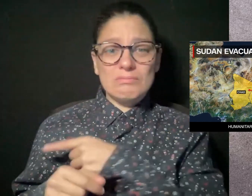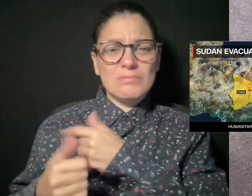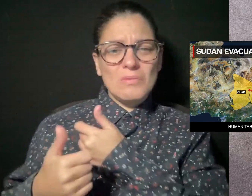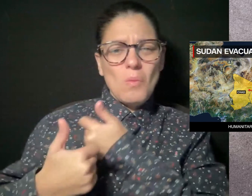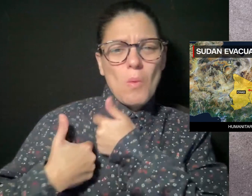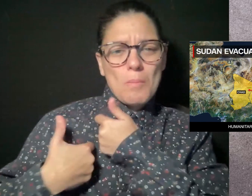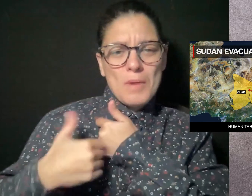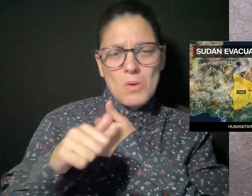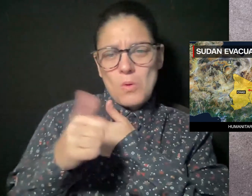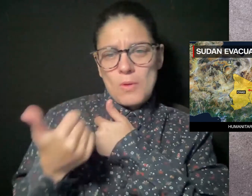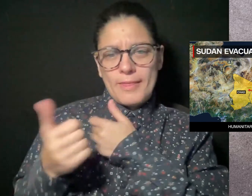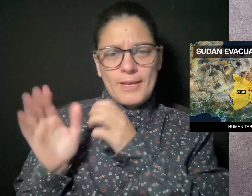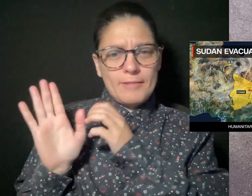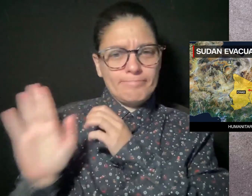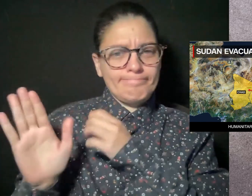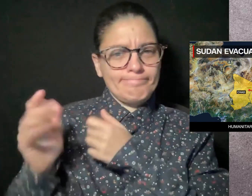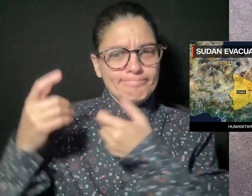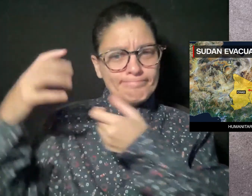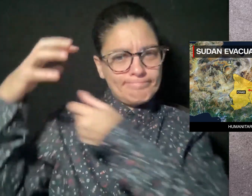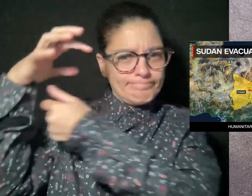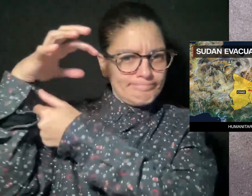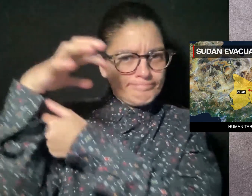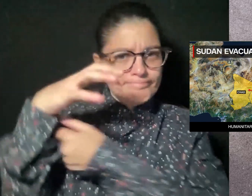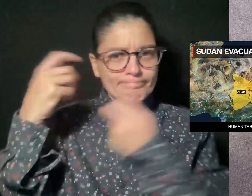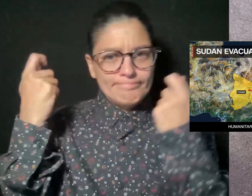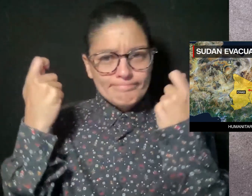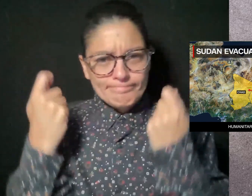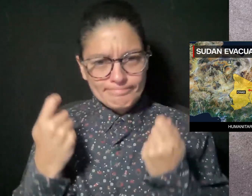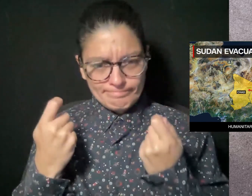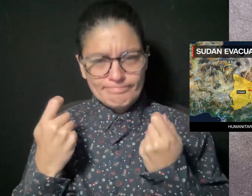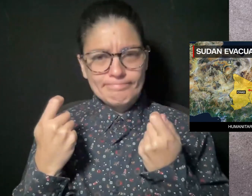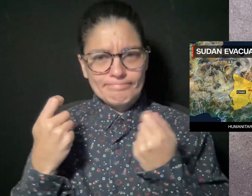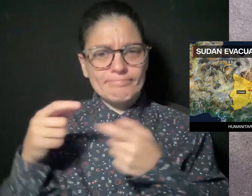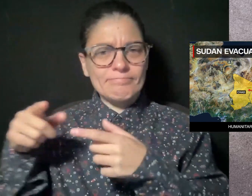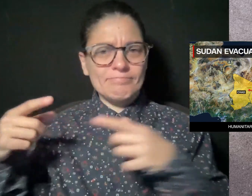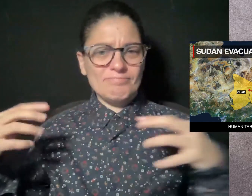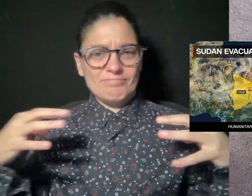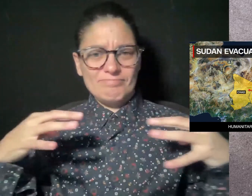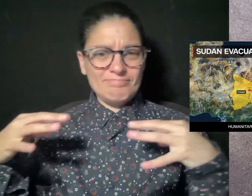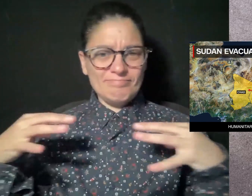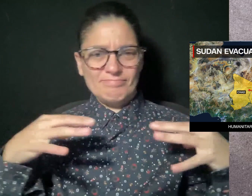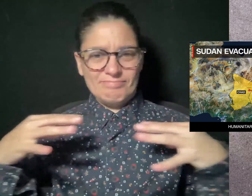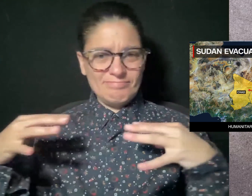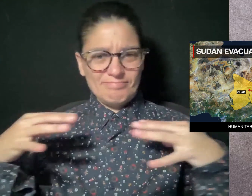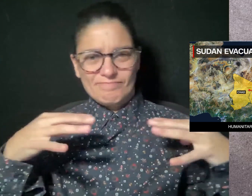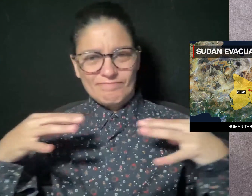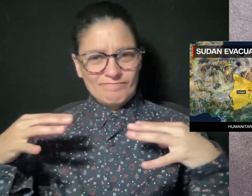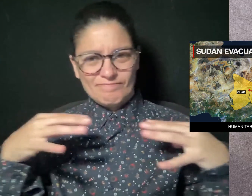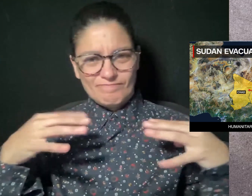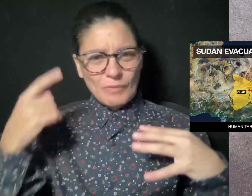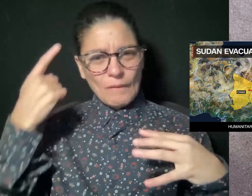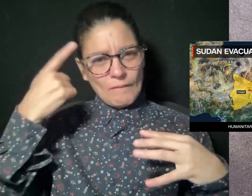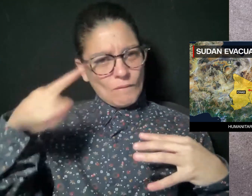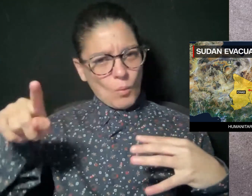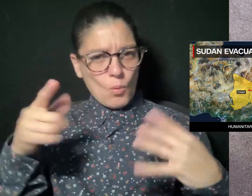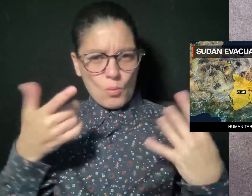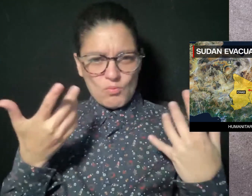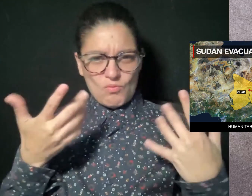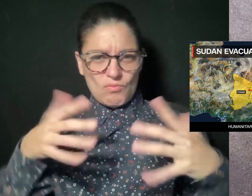clashes between the Sudanese army and paramilitary forces now have generals battling it out for